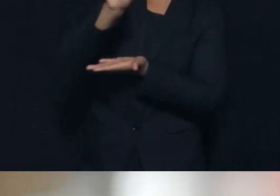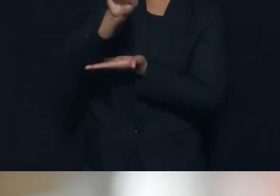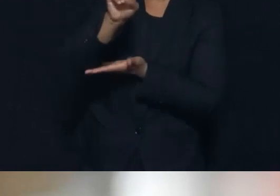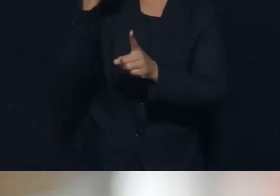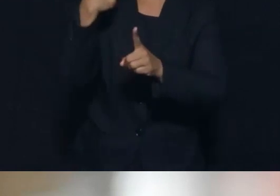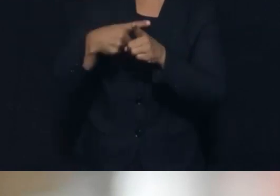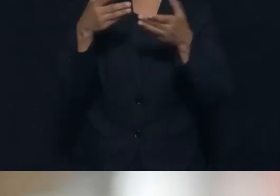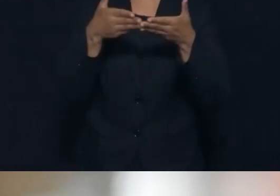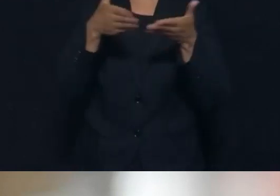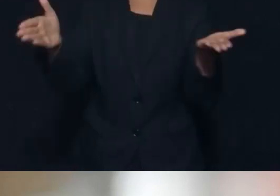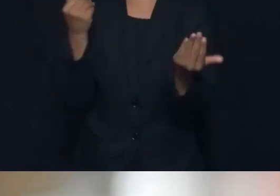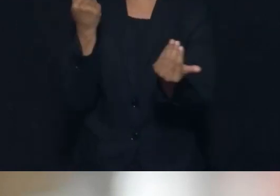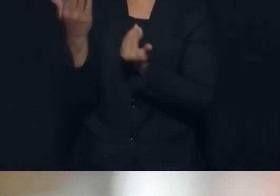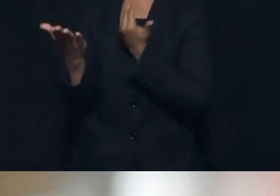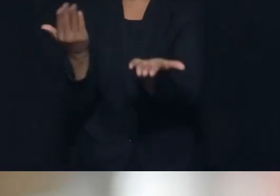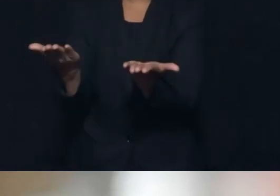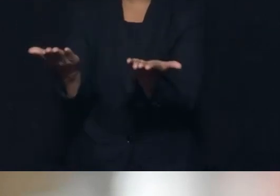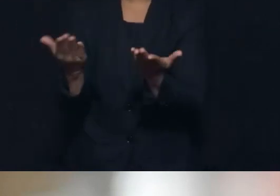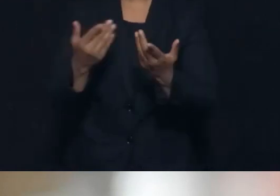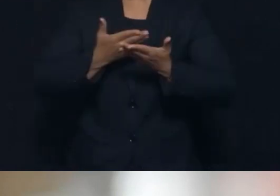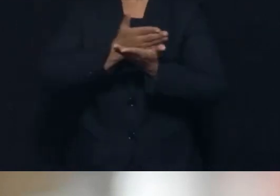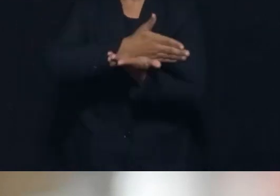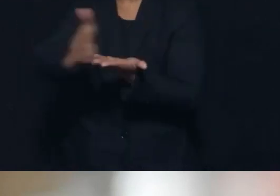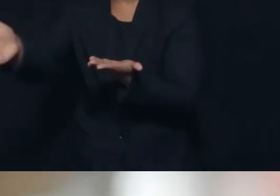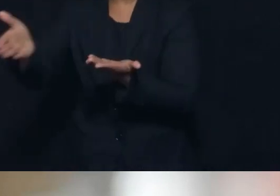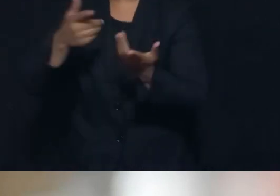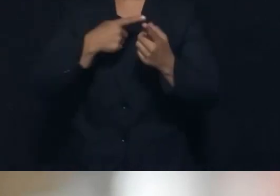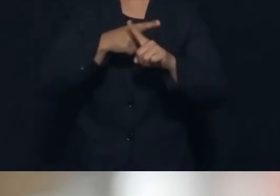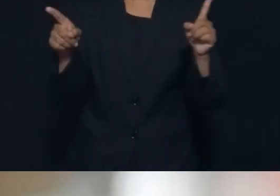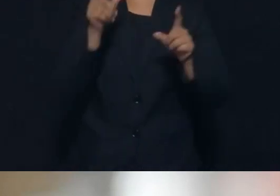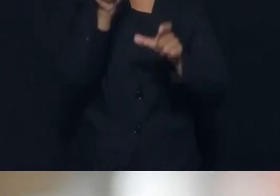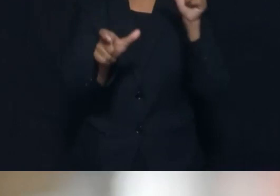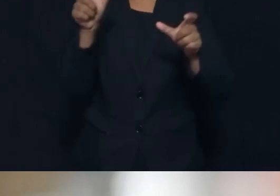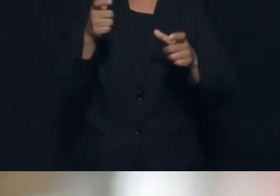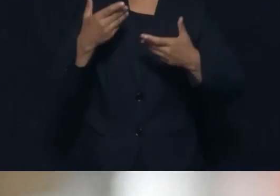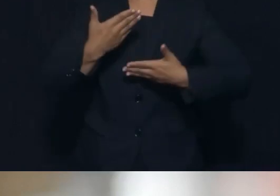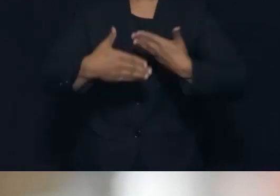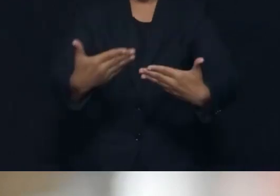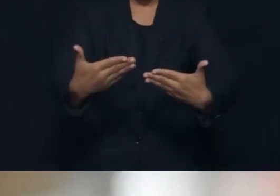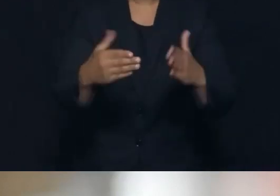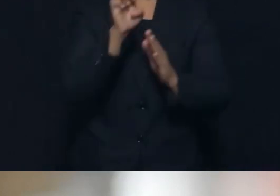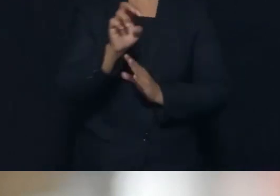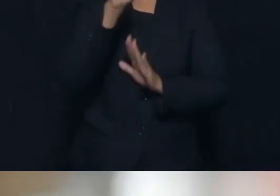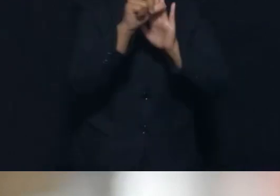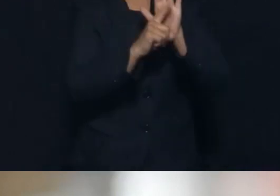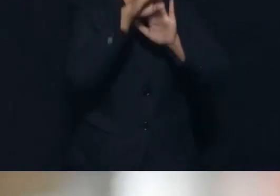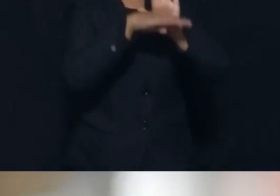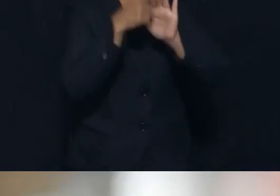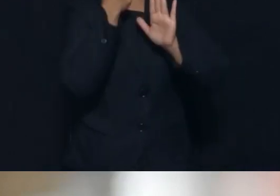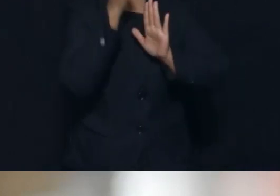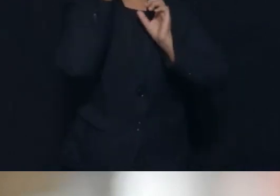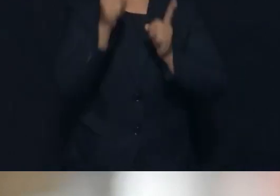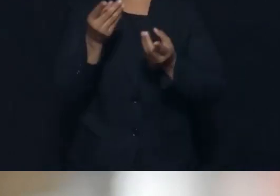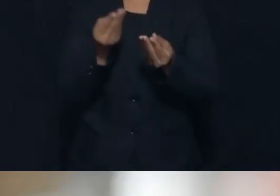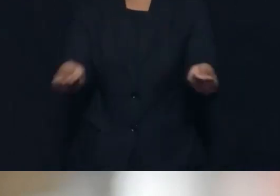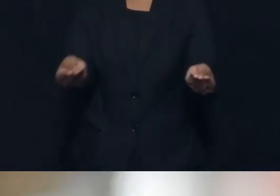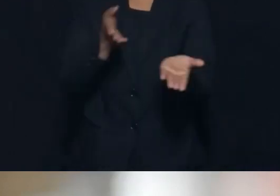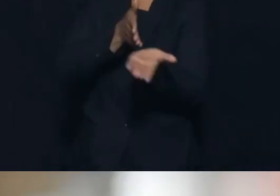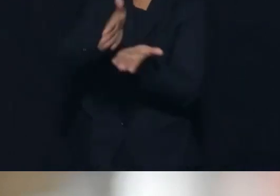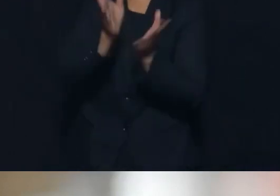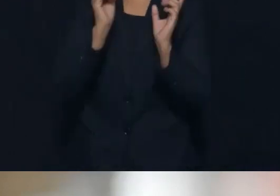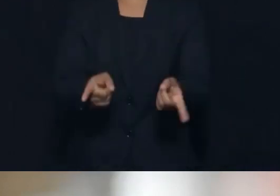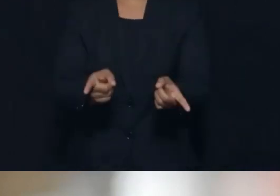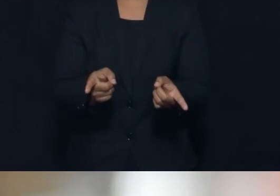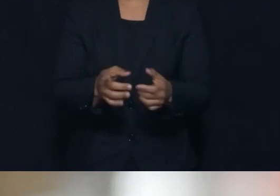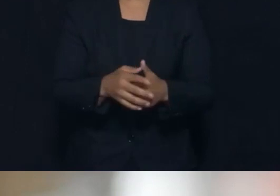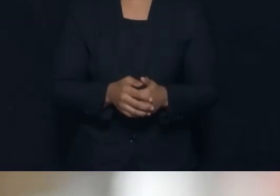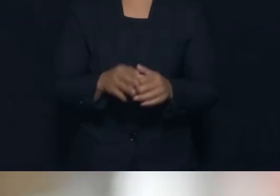finding procurement; whatever is funded, the EU is stating it should be accessible.